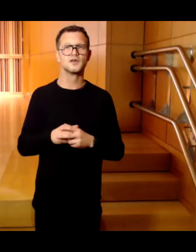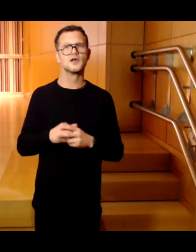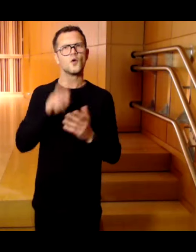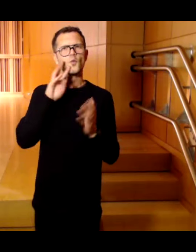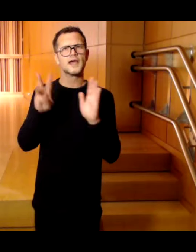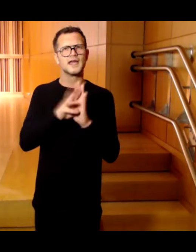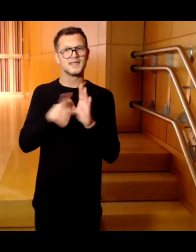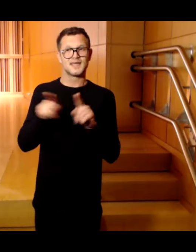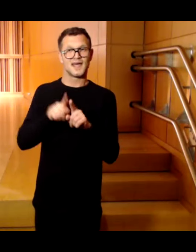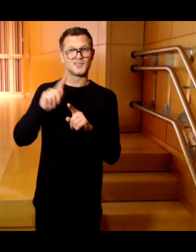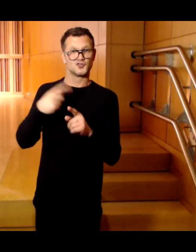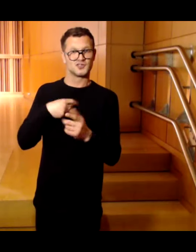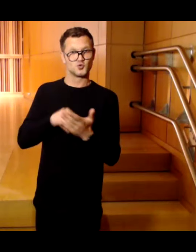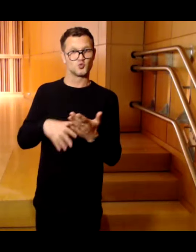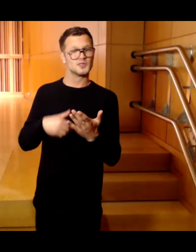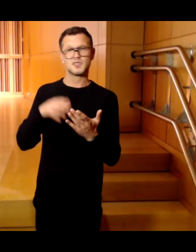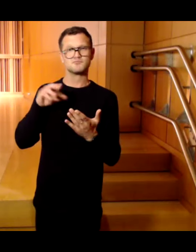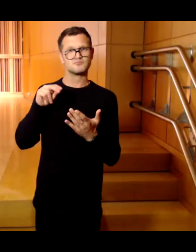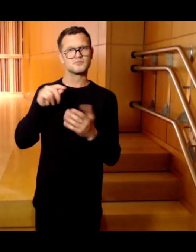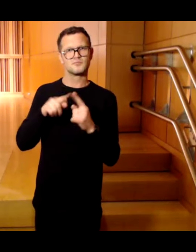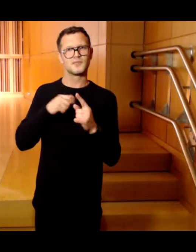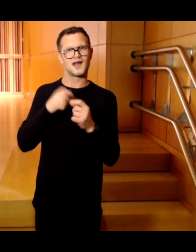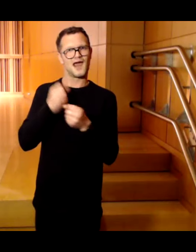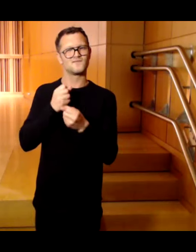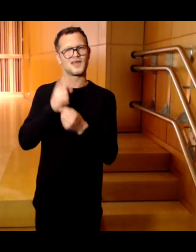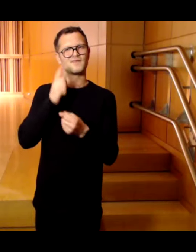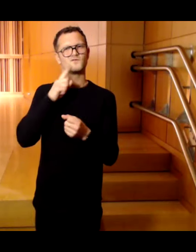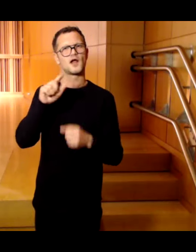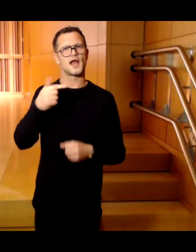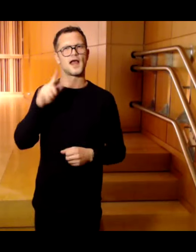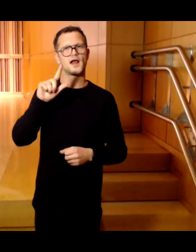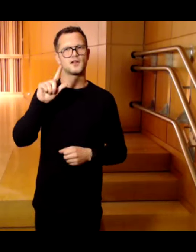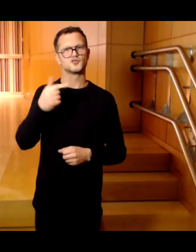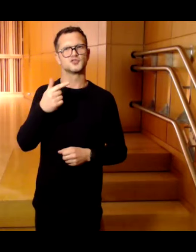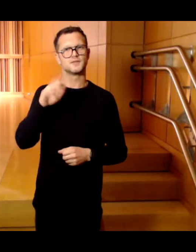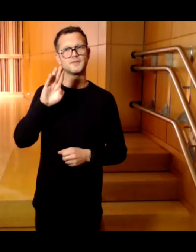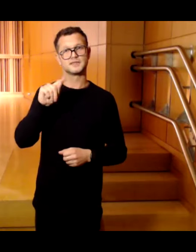But as an advocate for LGBTQ people. A champion of colleagues and students.